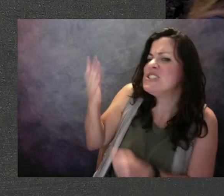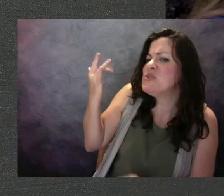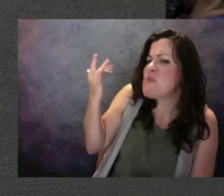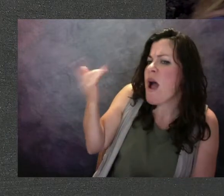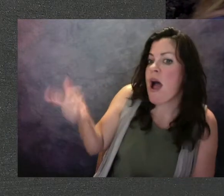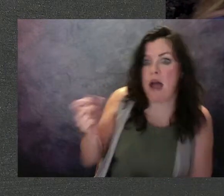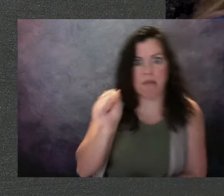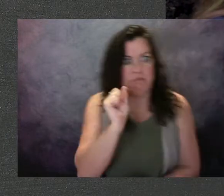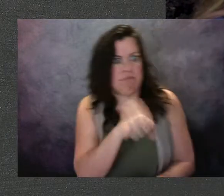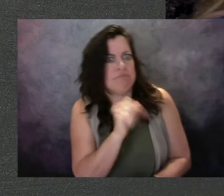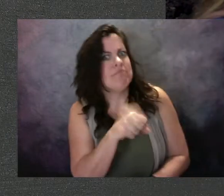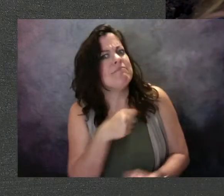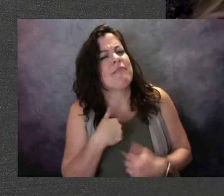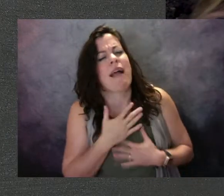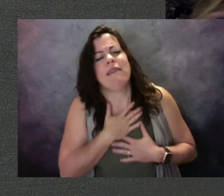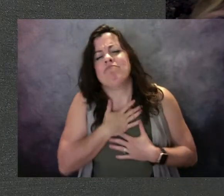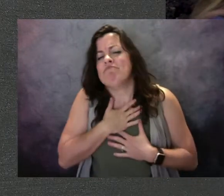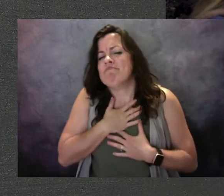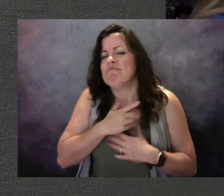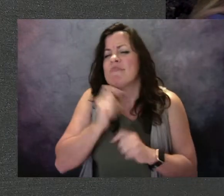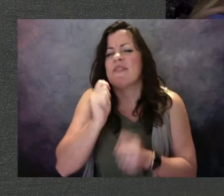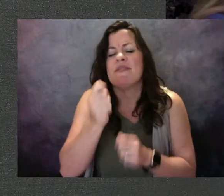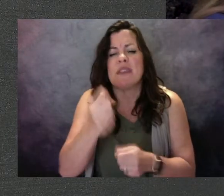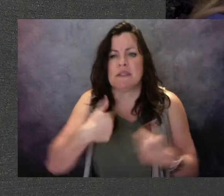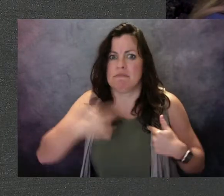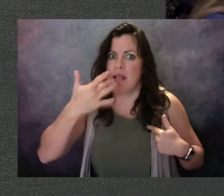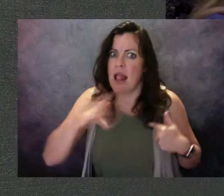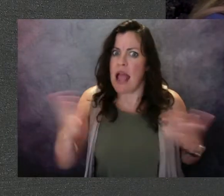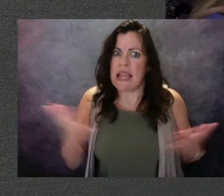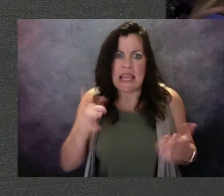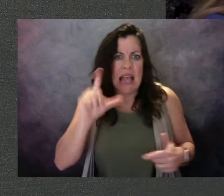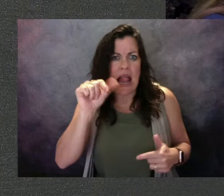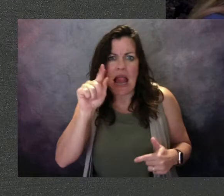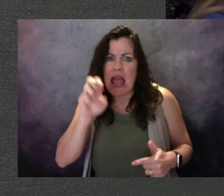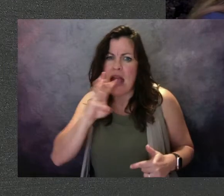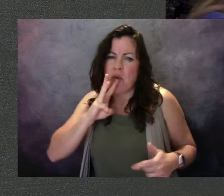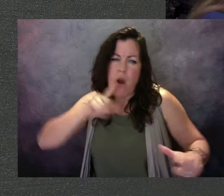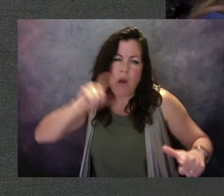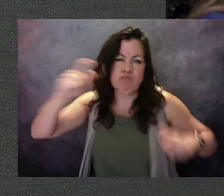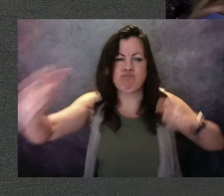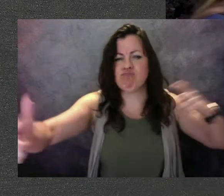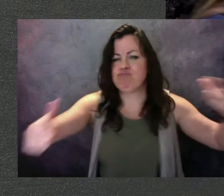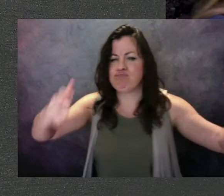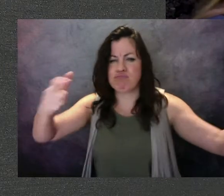we're very lucky around here because we have one of the best great lakes on the entire five of them.